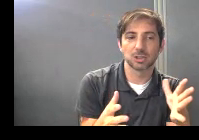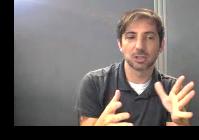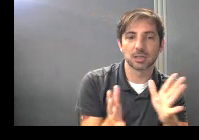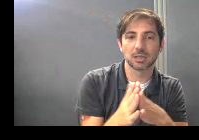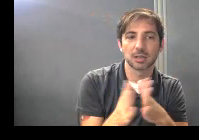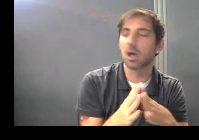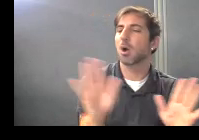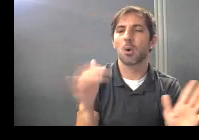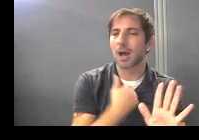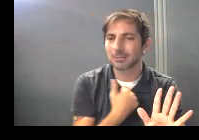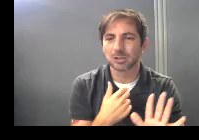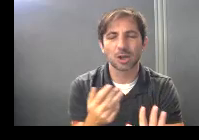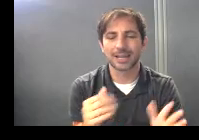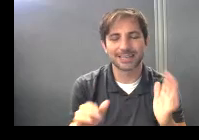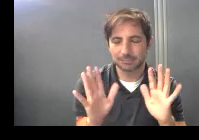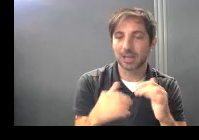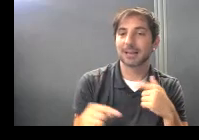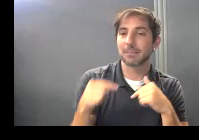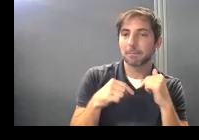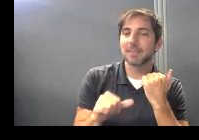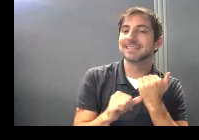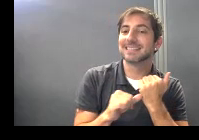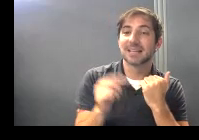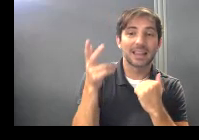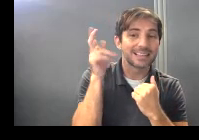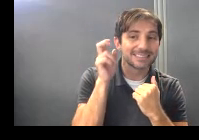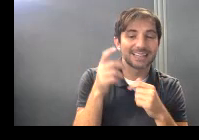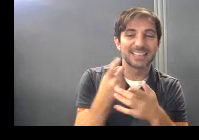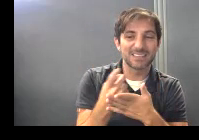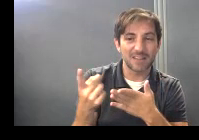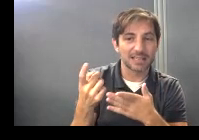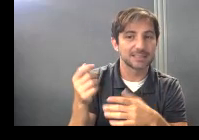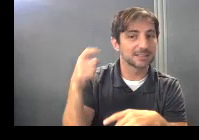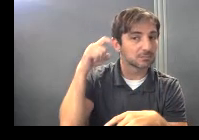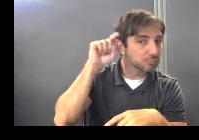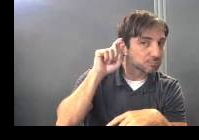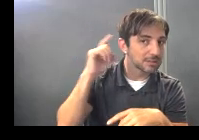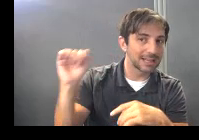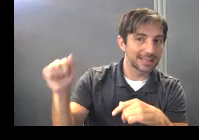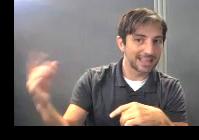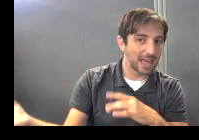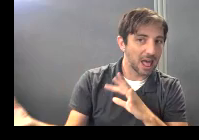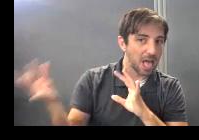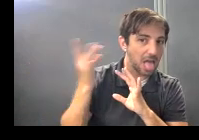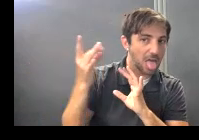WITH ASSISTIVE LISTENING DEVICES, THEY CAN TAP INTO HEARING AIDS, USE LOOP TECHNOLOGY